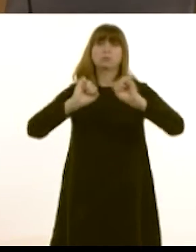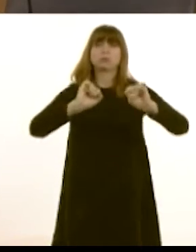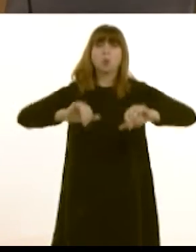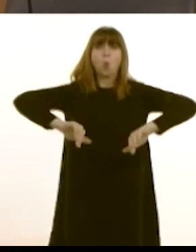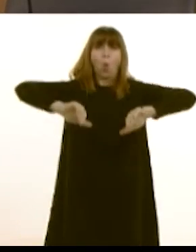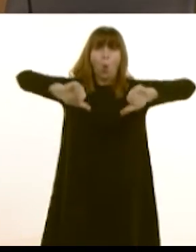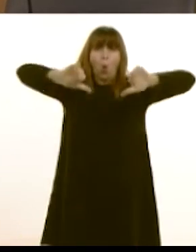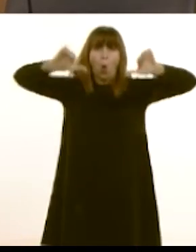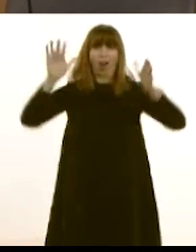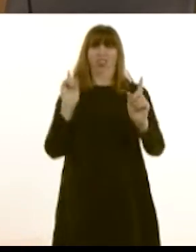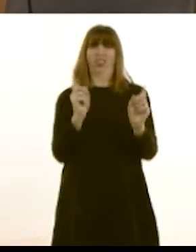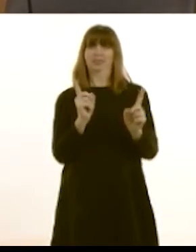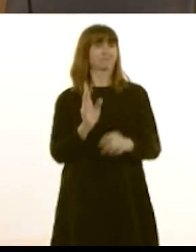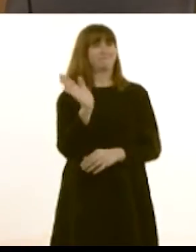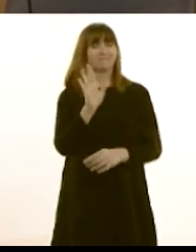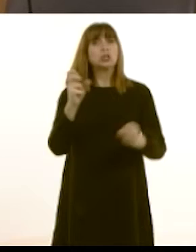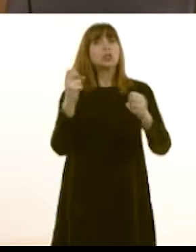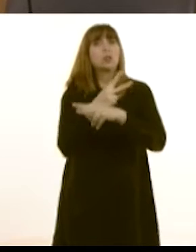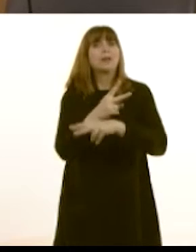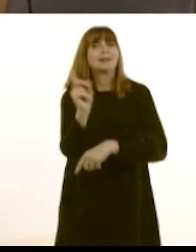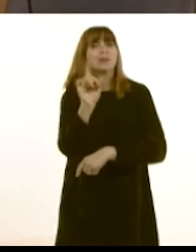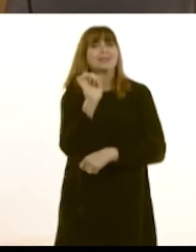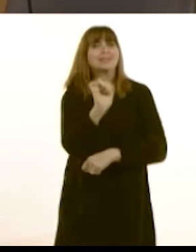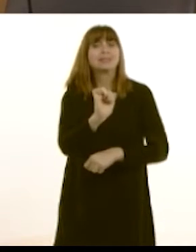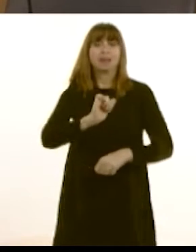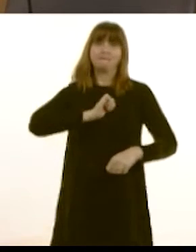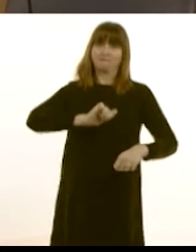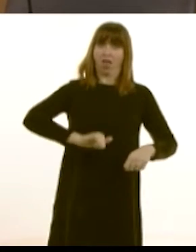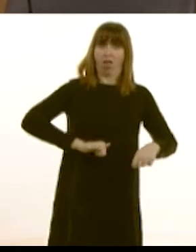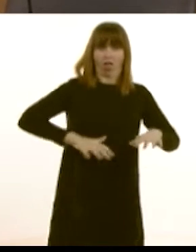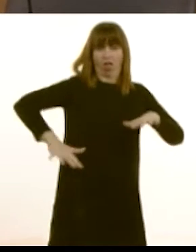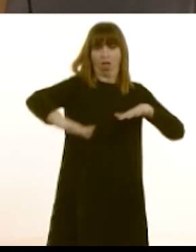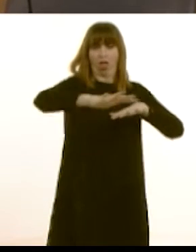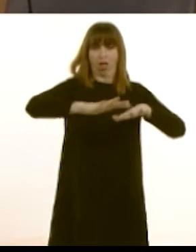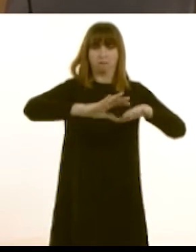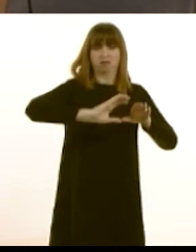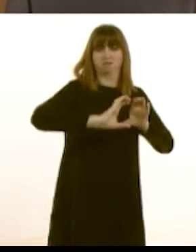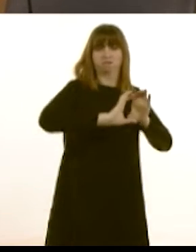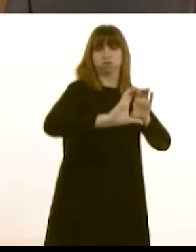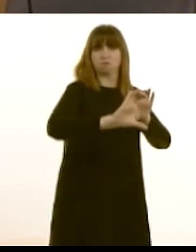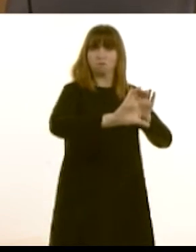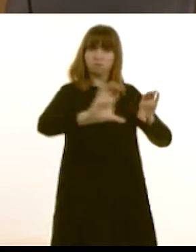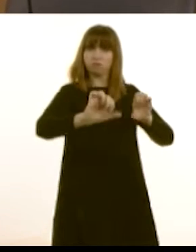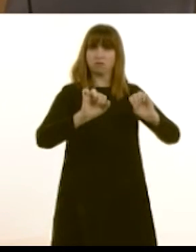The issue in the Conwy valley is that there were flood defences around the farm land, so the farm land was protected but the settlements were not.